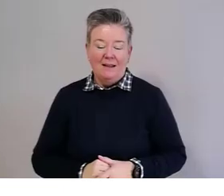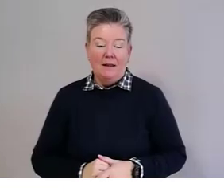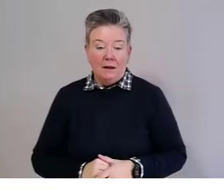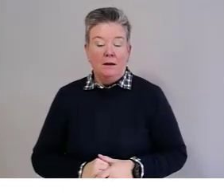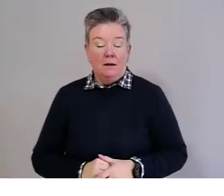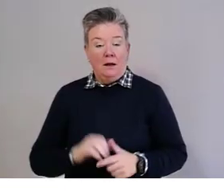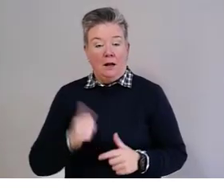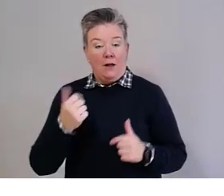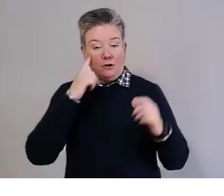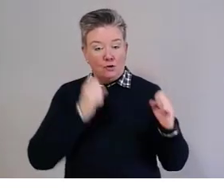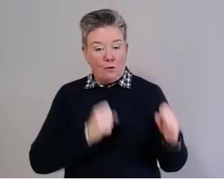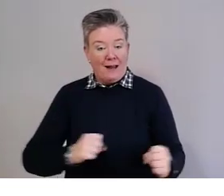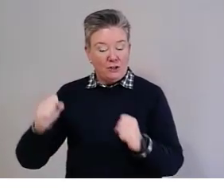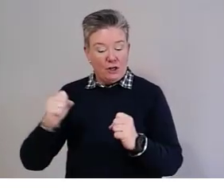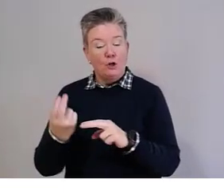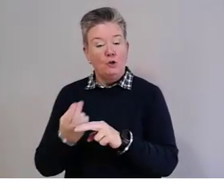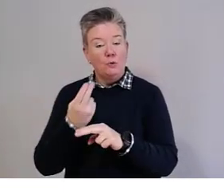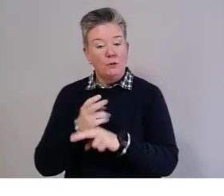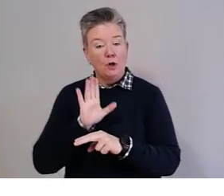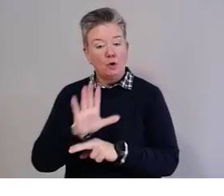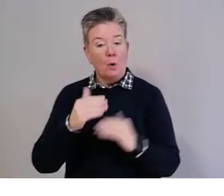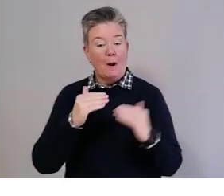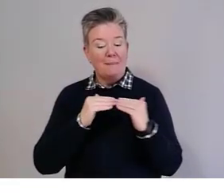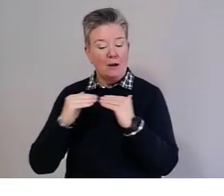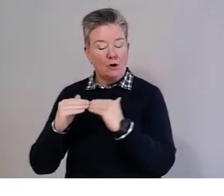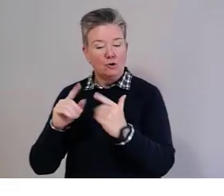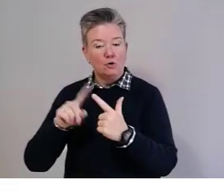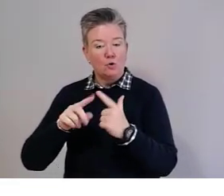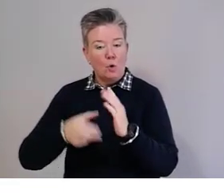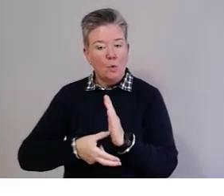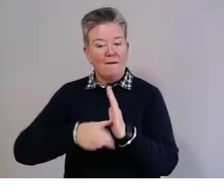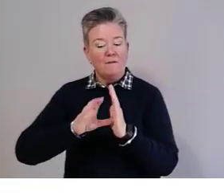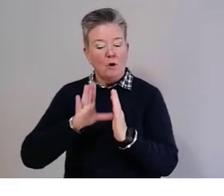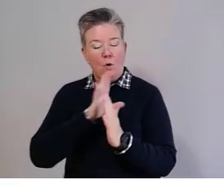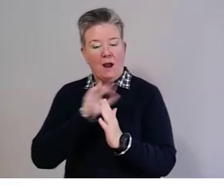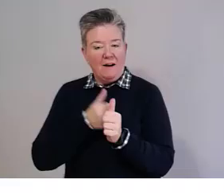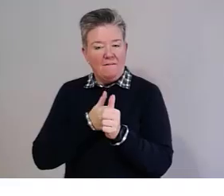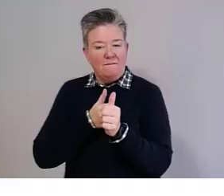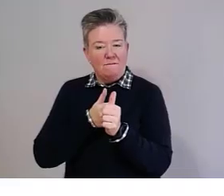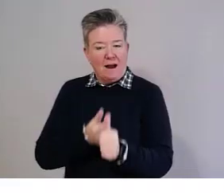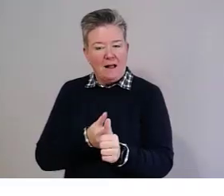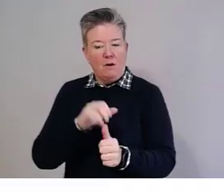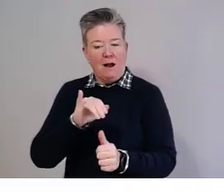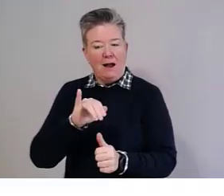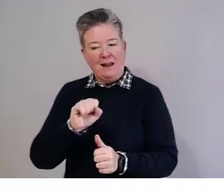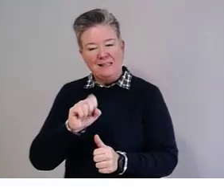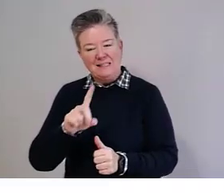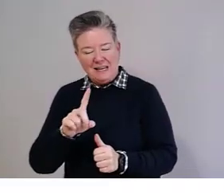Another strategy is using your peers to review and following ISD and district norms,